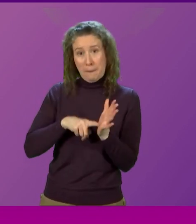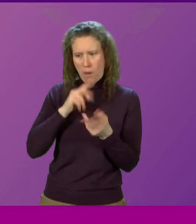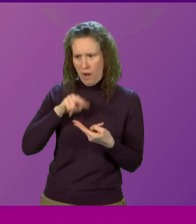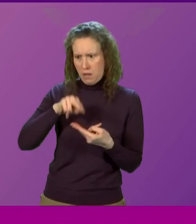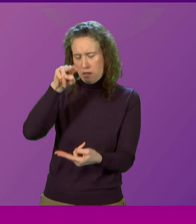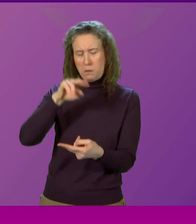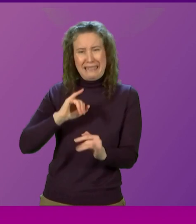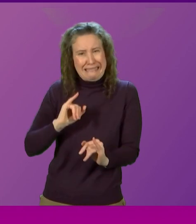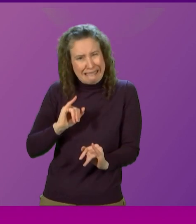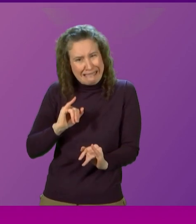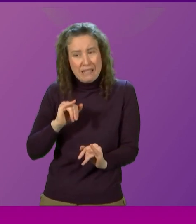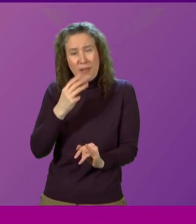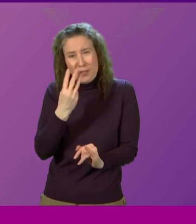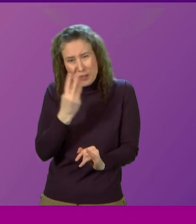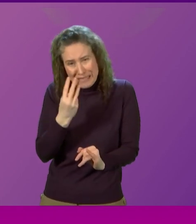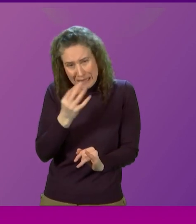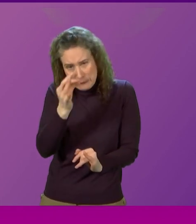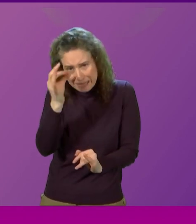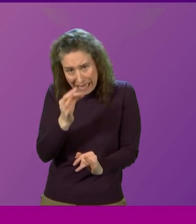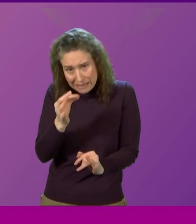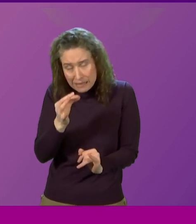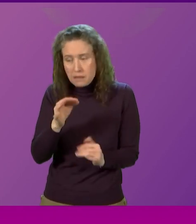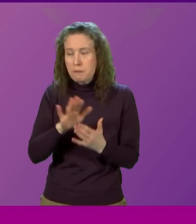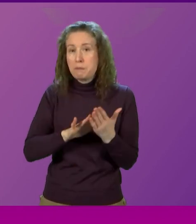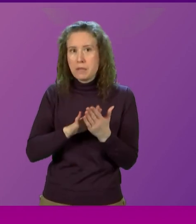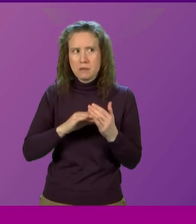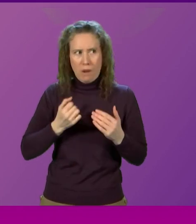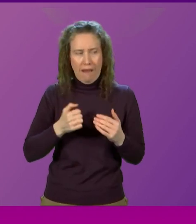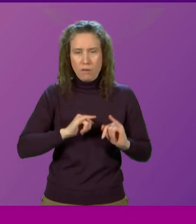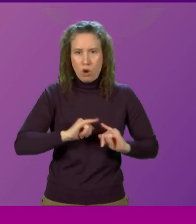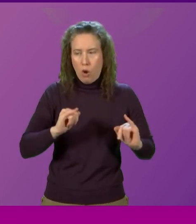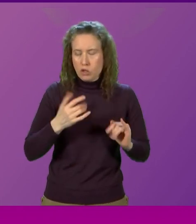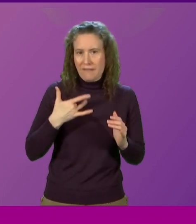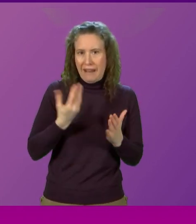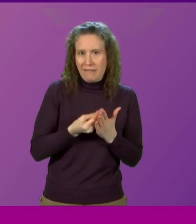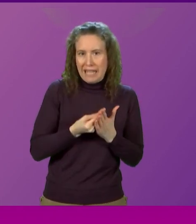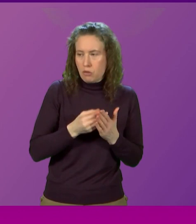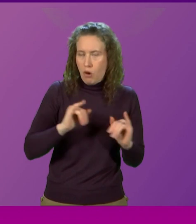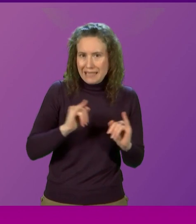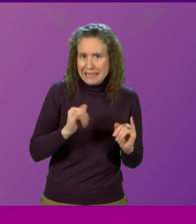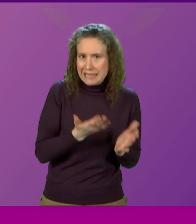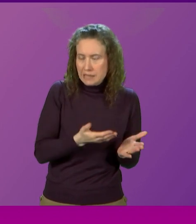eye-watering 13 per cent. With this acute cost of living crisis—the worst in many decades—will the Scottish